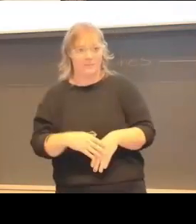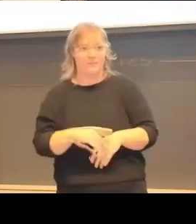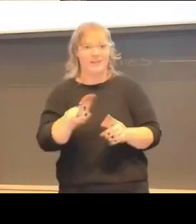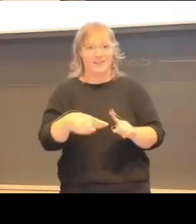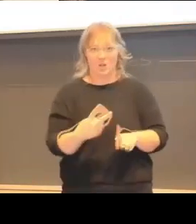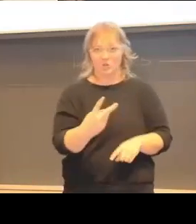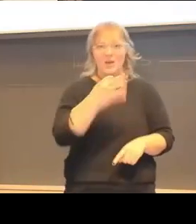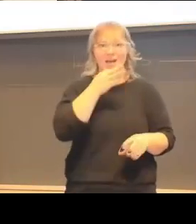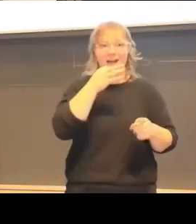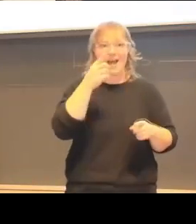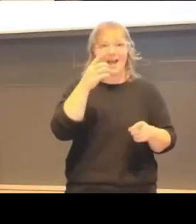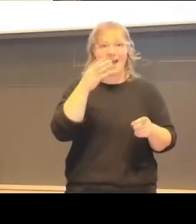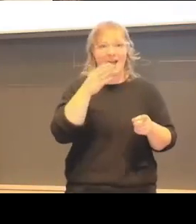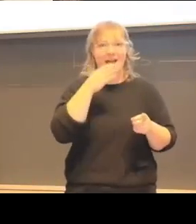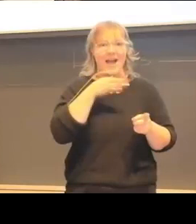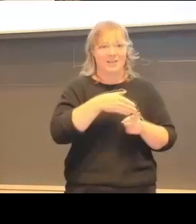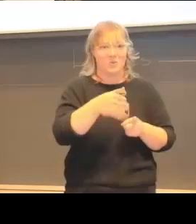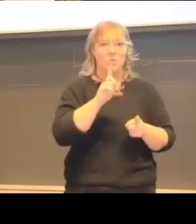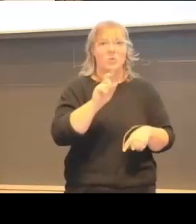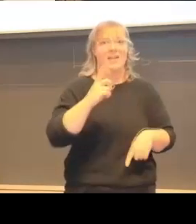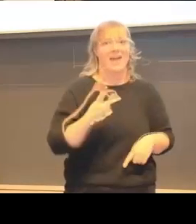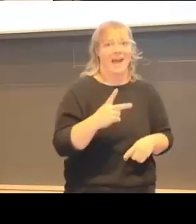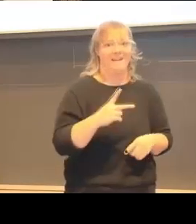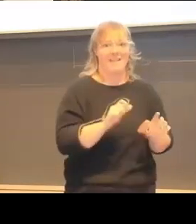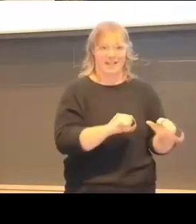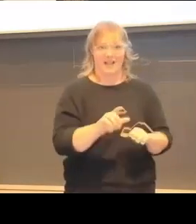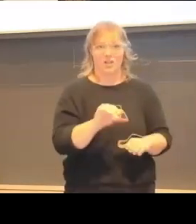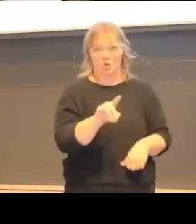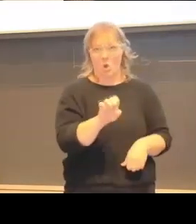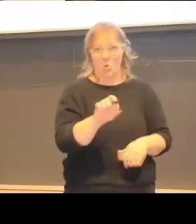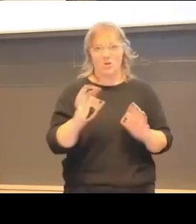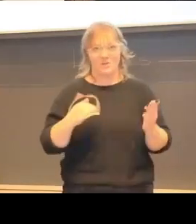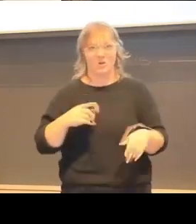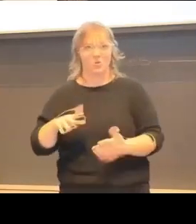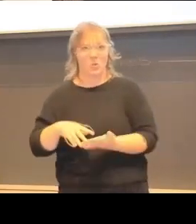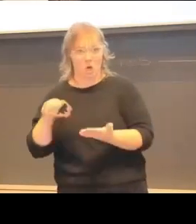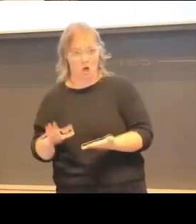only half as likely to code AS compared to the surgeon observations in the other category of